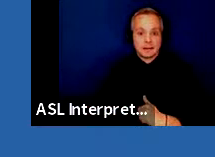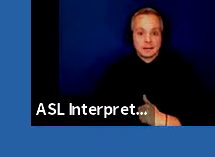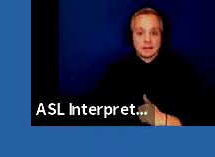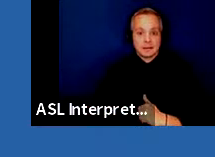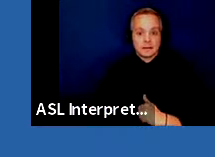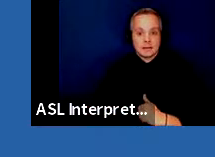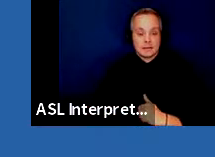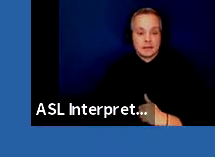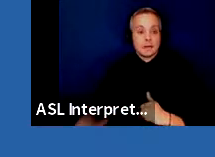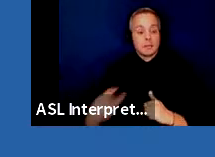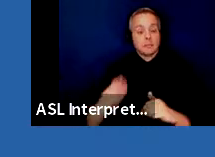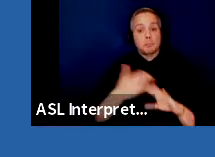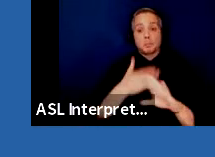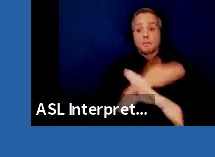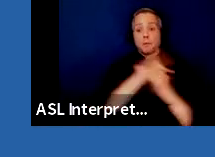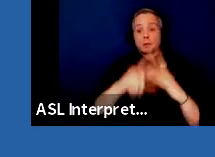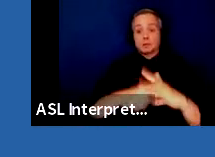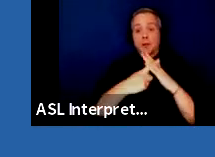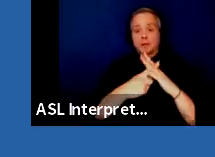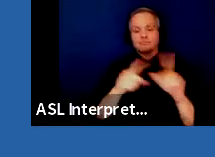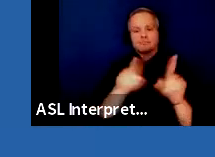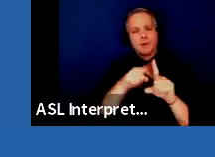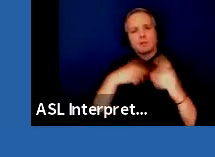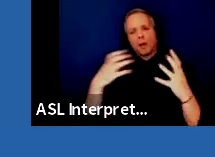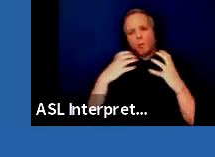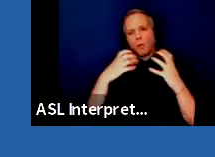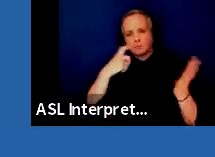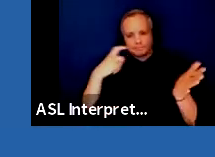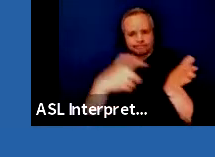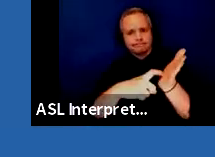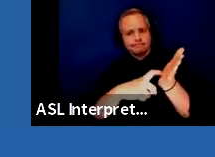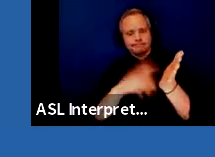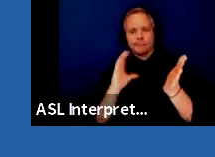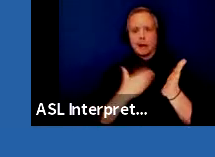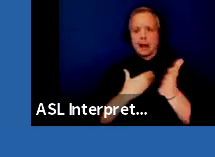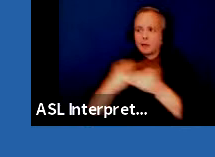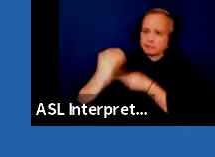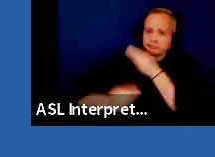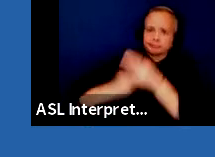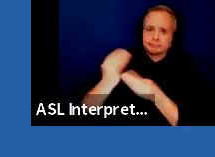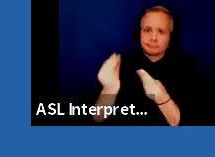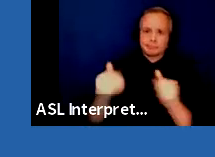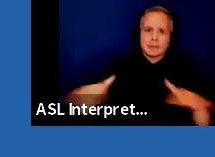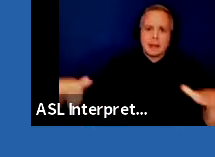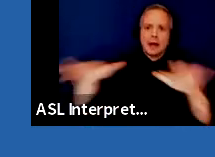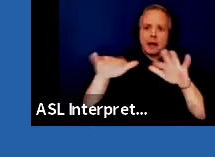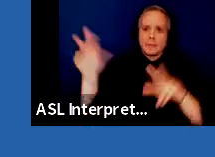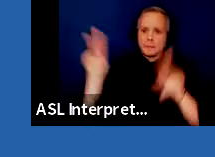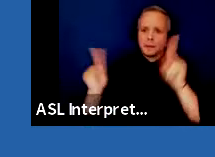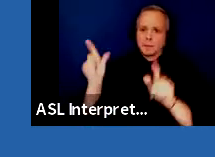BEFORE WE BEGIN, I WOULD ALSO LIKE TO ACKNOWLEDGE THE TRADITIONAL PEOPLES OF THIS LAND AND THANK THE TSLEIL-WAUTUTH AND